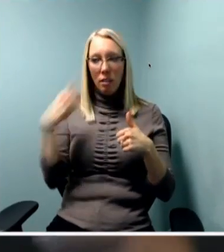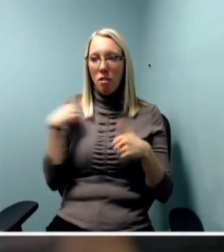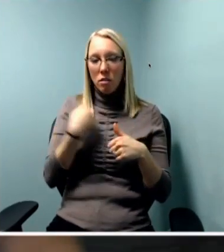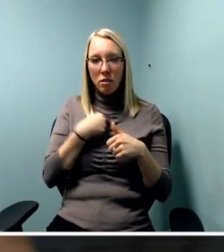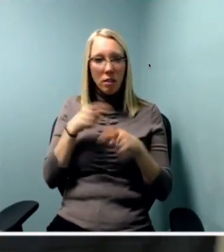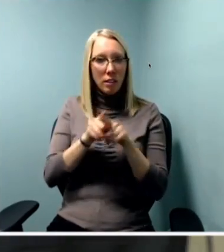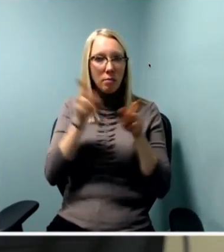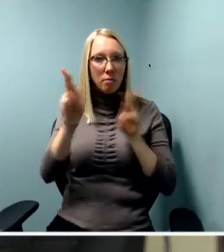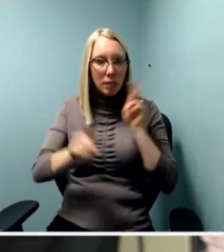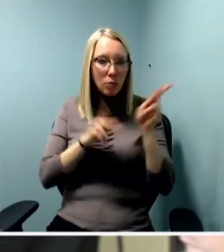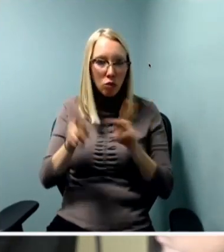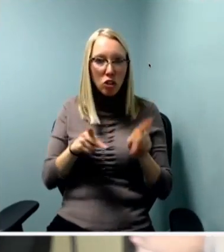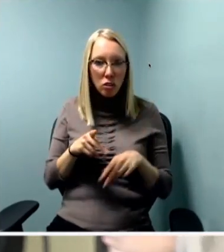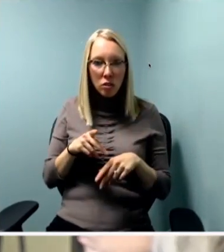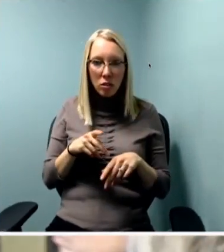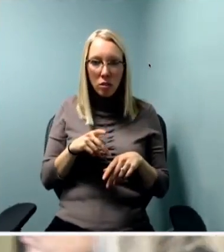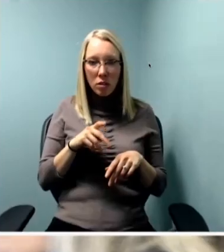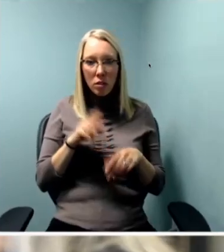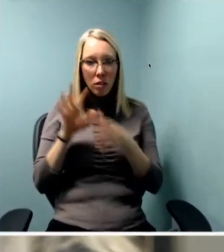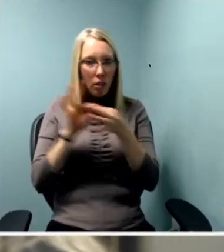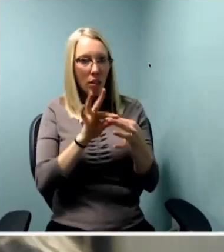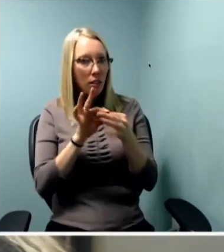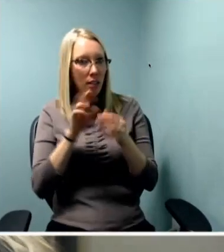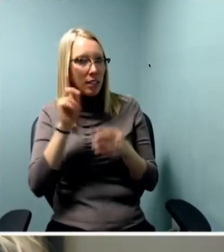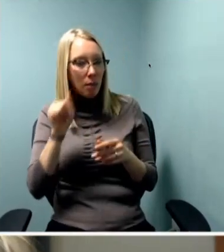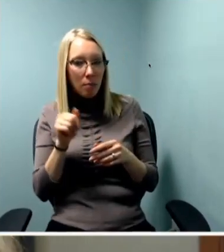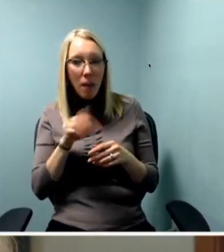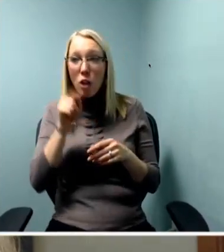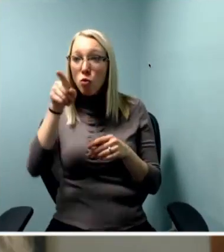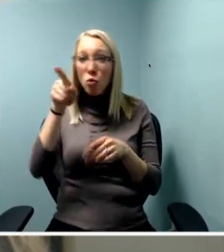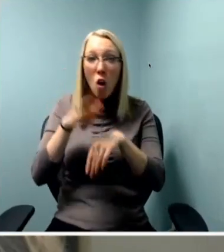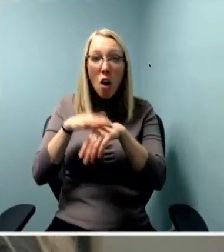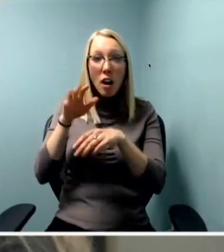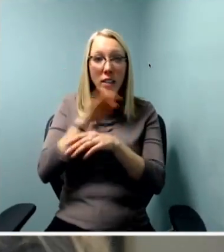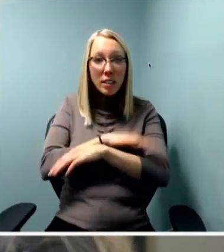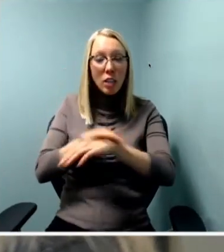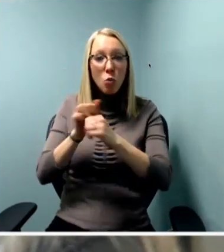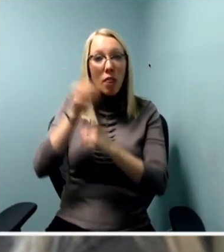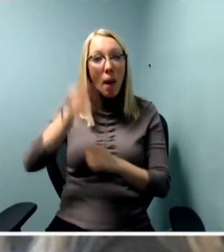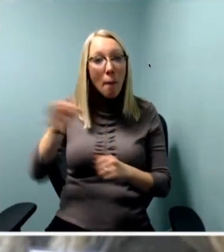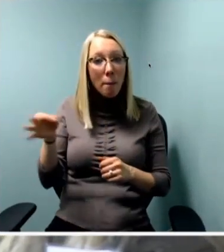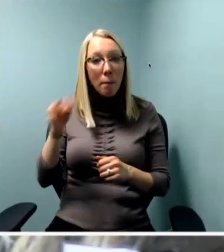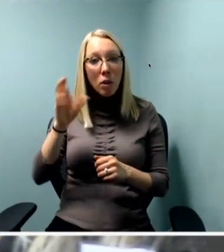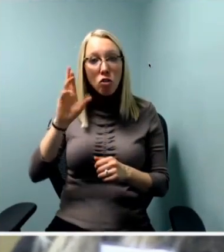(John) And you were all out on stage to do hip-hop and they go-- (Keith) Oh, yeah. - (John) Yeah. Right? They see the chair.